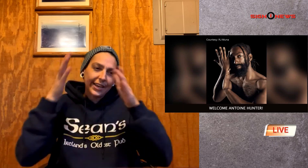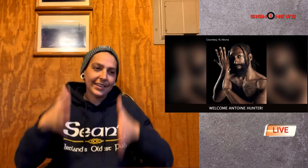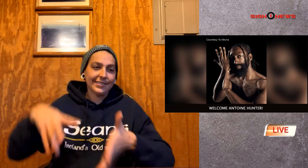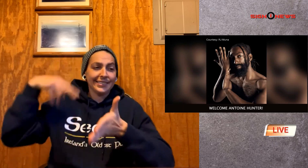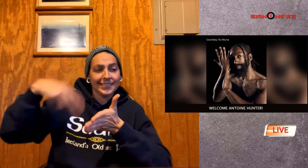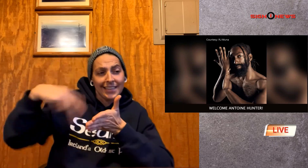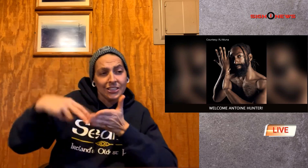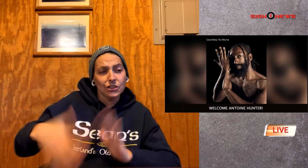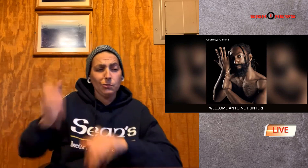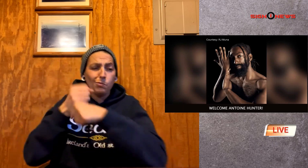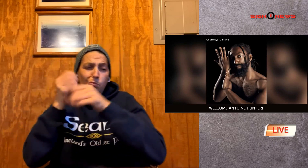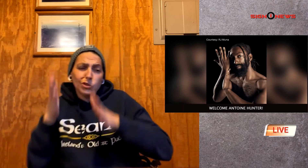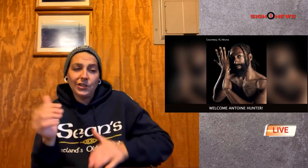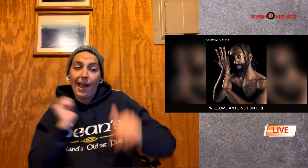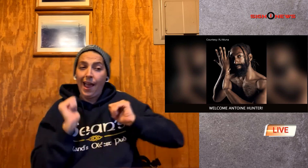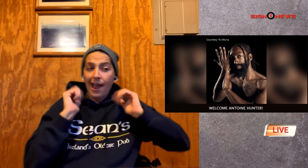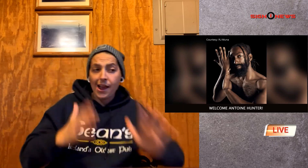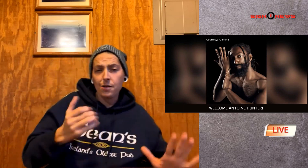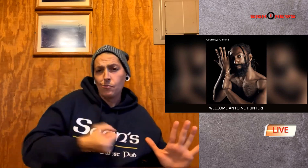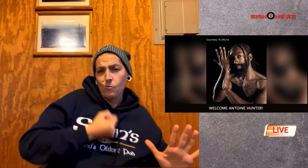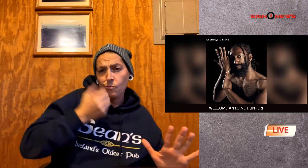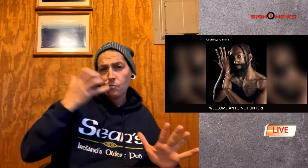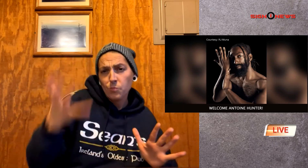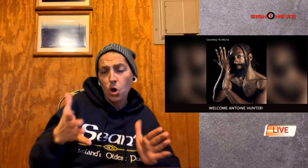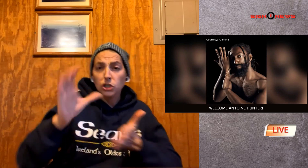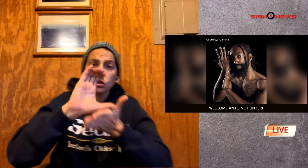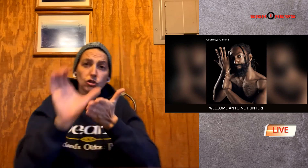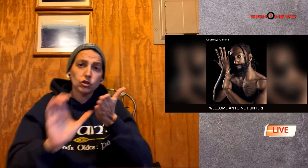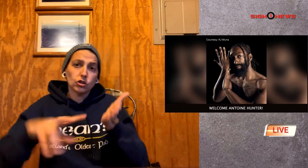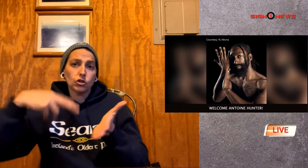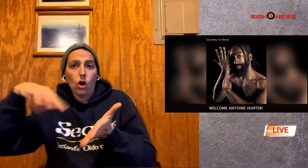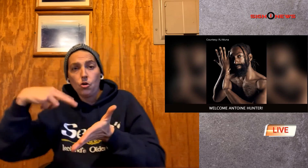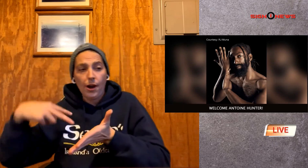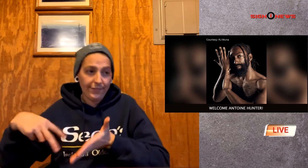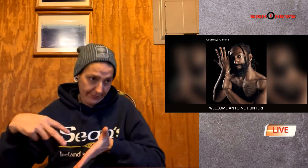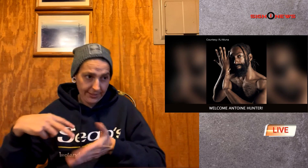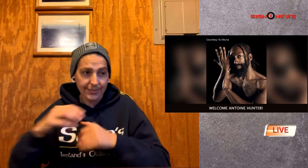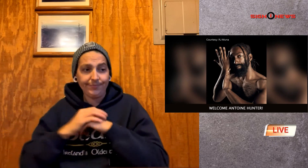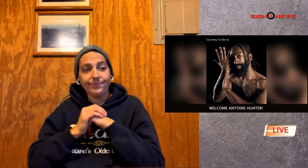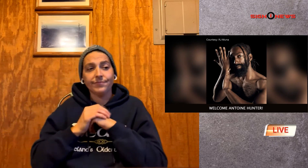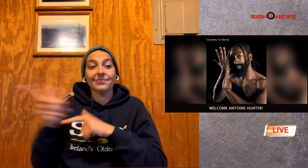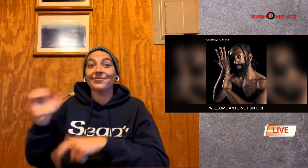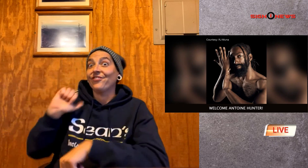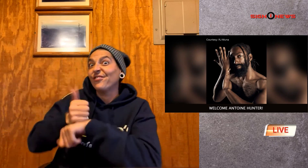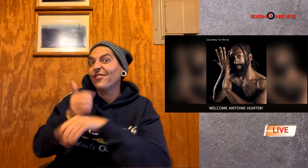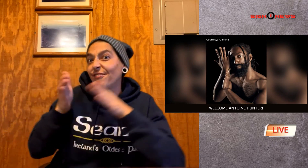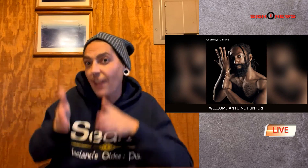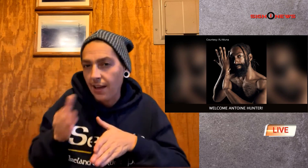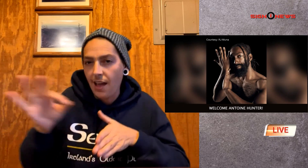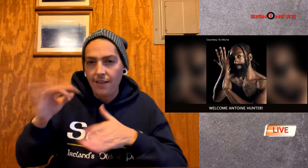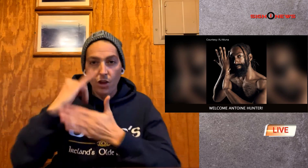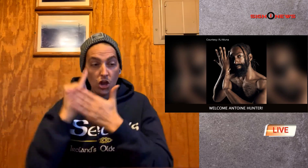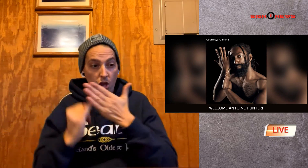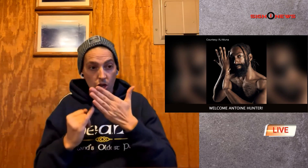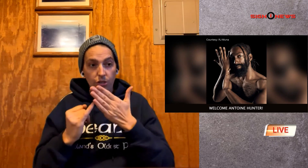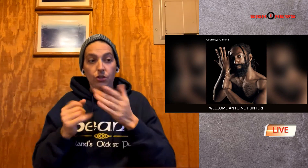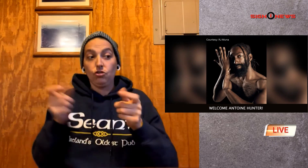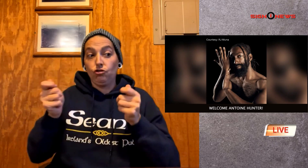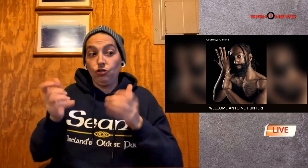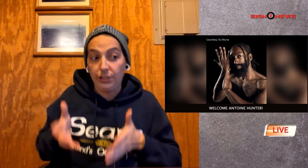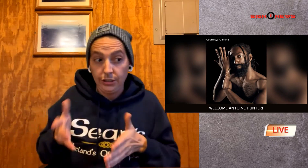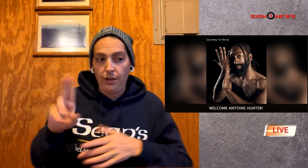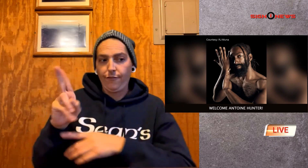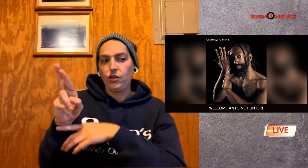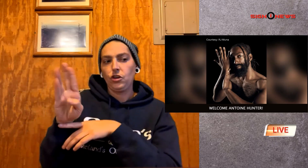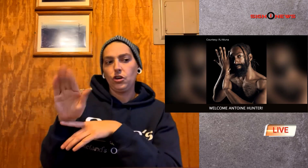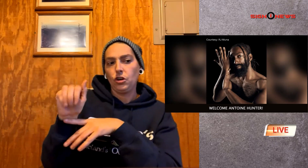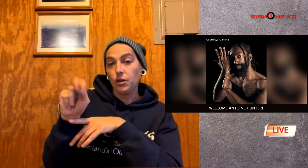he is an award-winning dancer producer actor poet and choreographer and founder and artistic